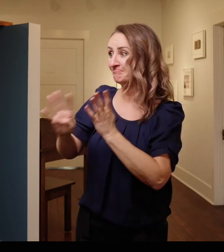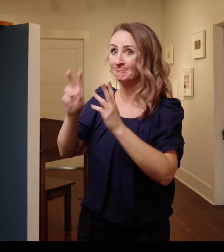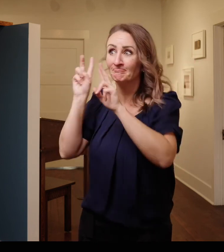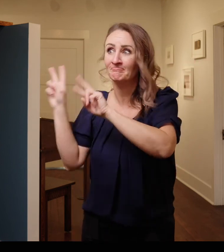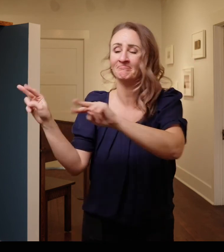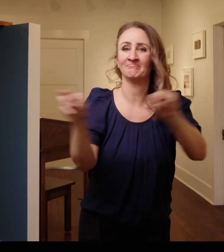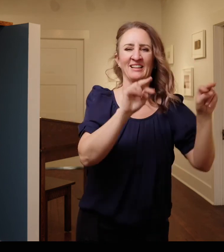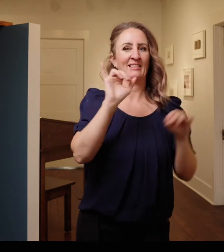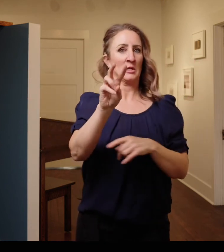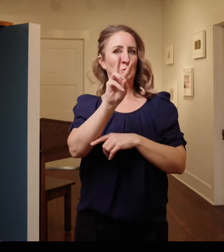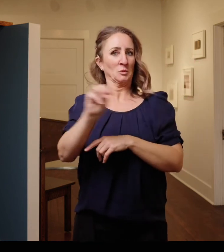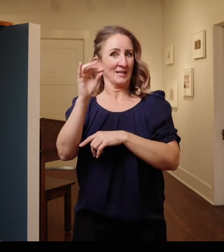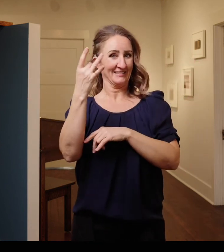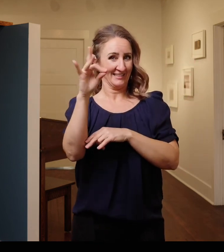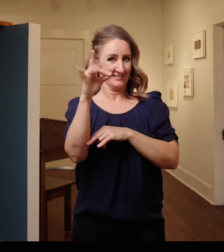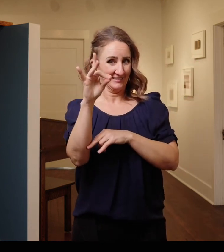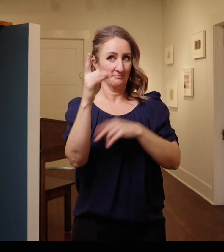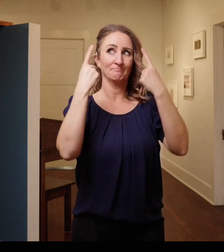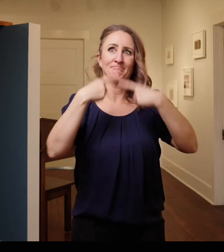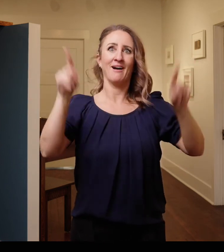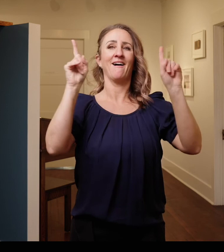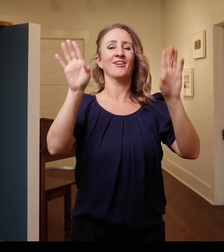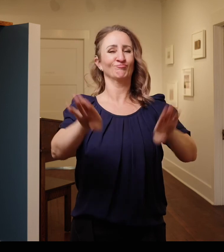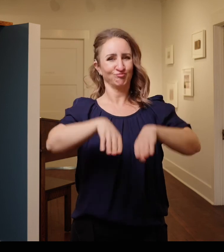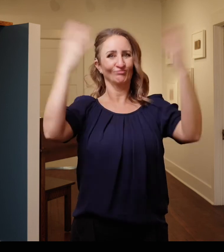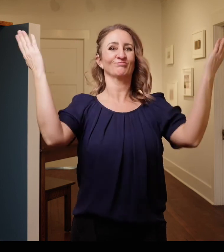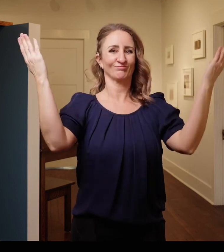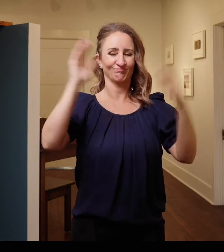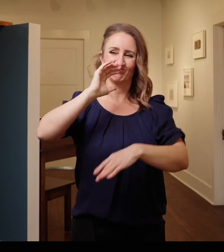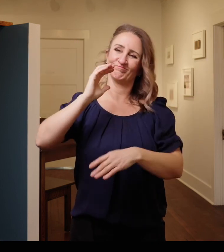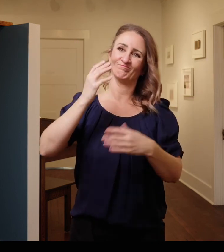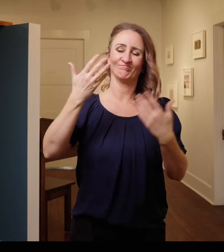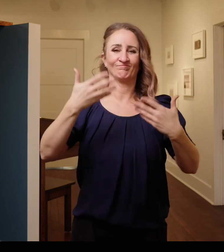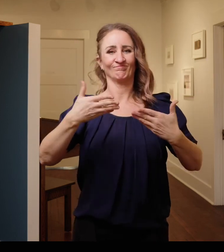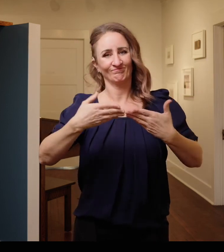The house opened to the public in April 2018.